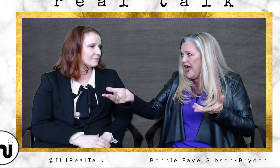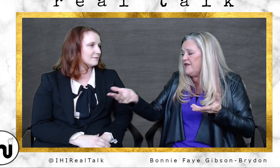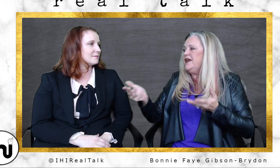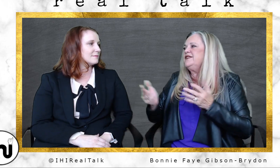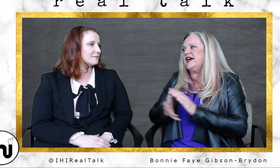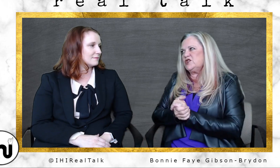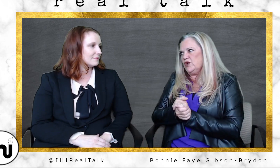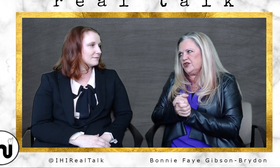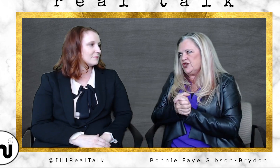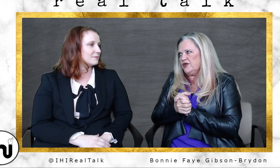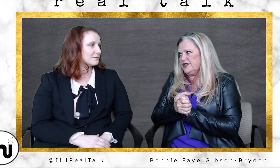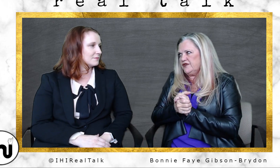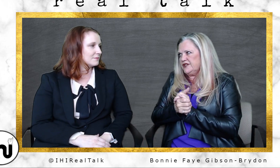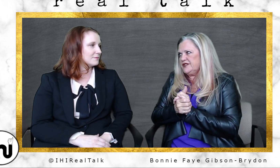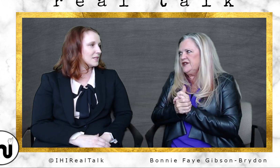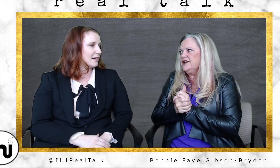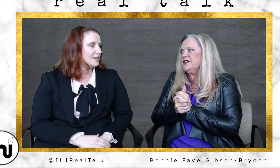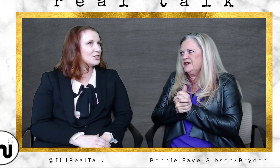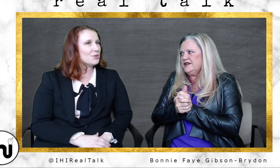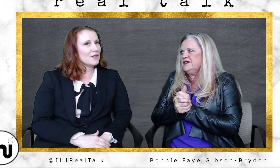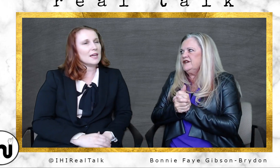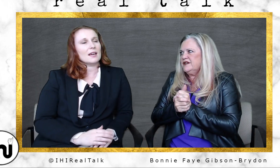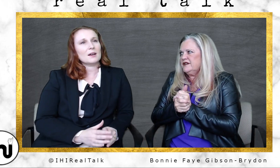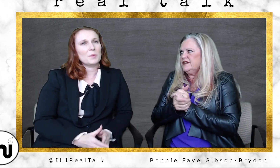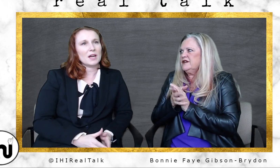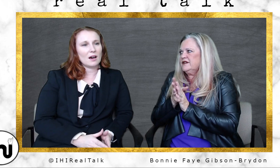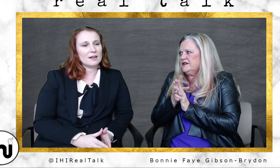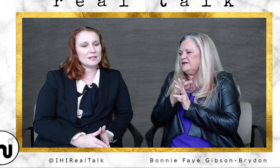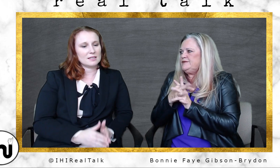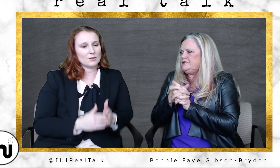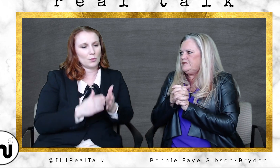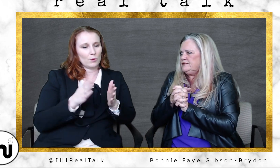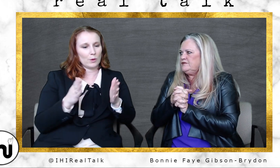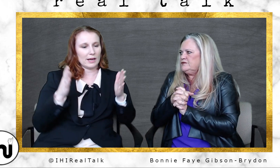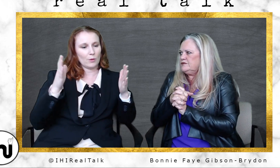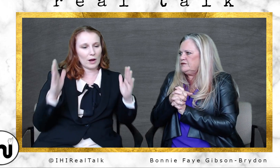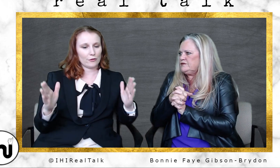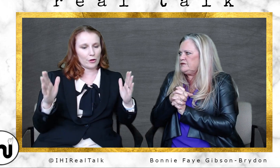that's where it's all different. Desirée: Do you think because we went